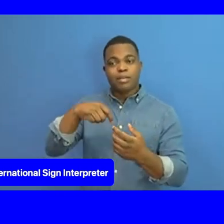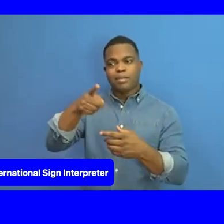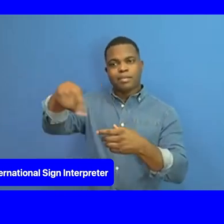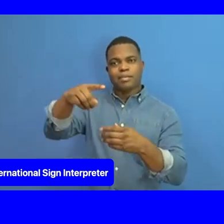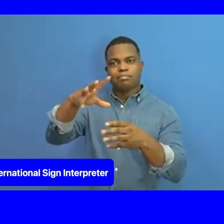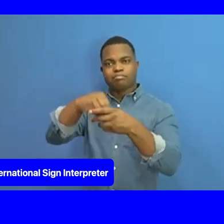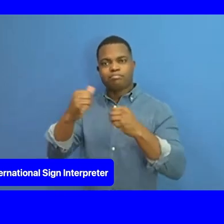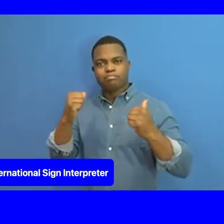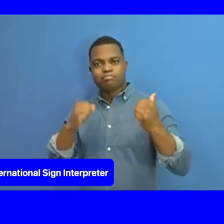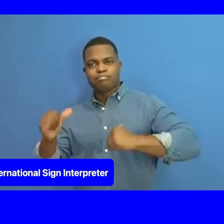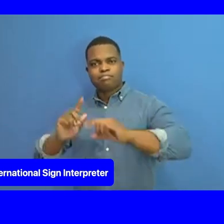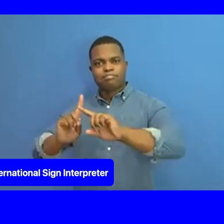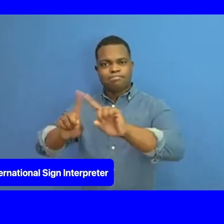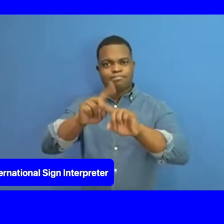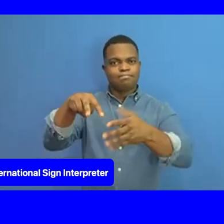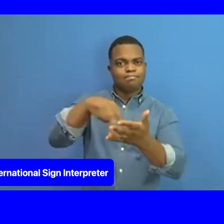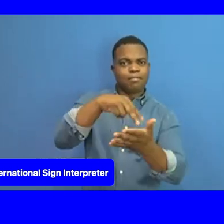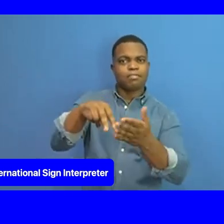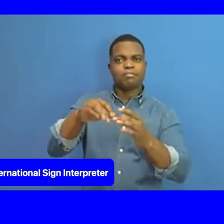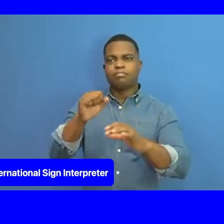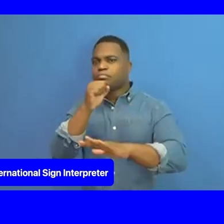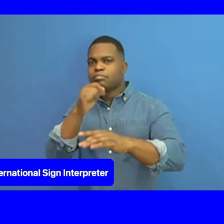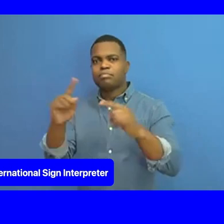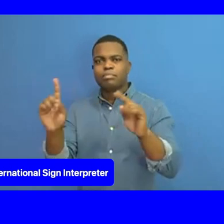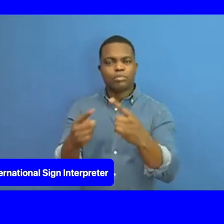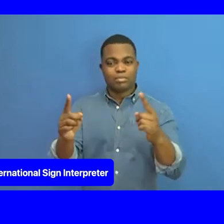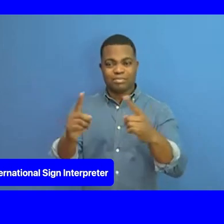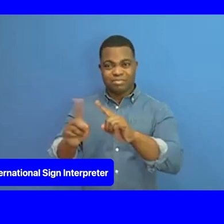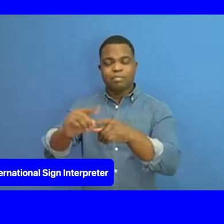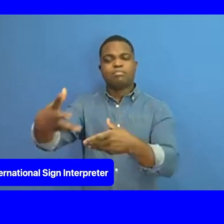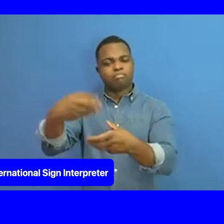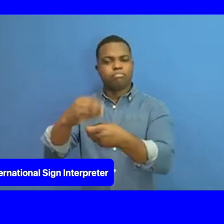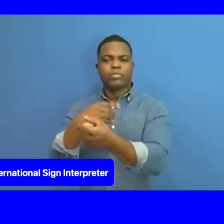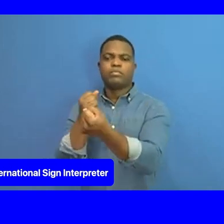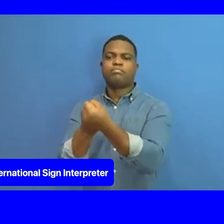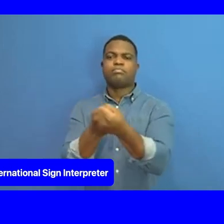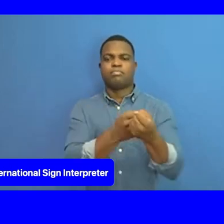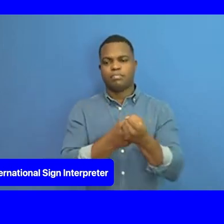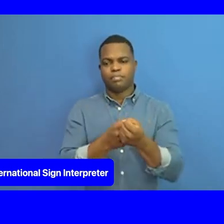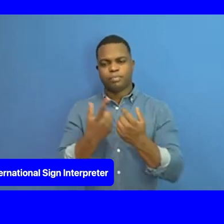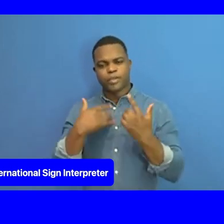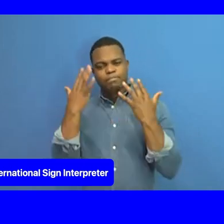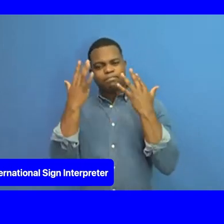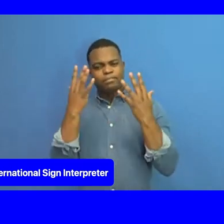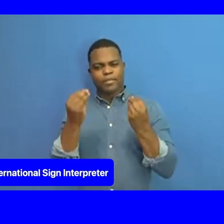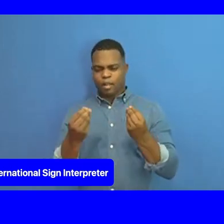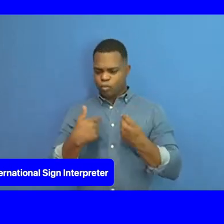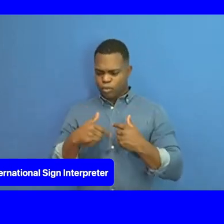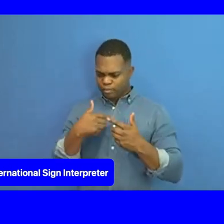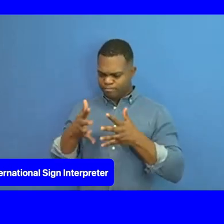The commission may put forward the means, but you are at the steering wheel and you will already have the benefit of knowledge created